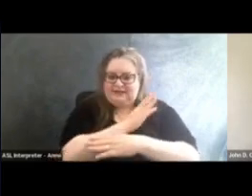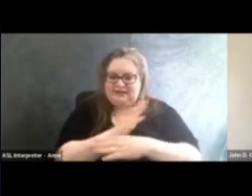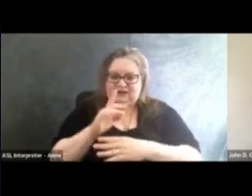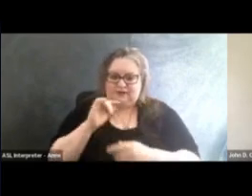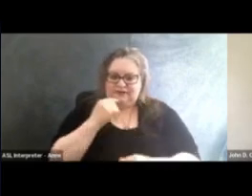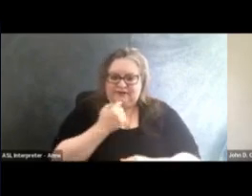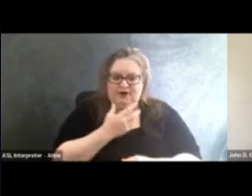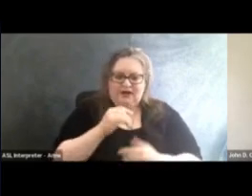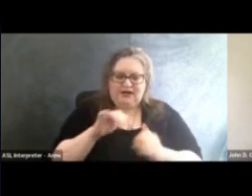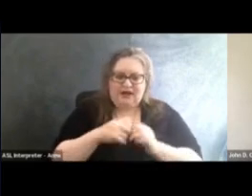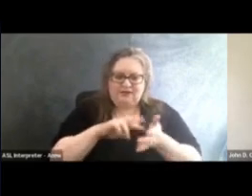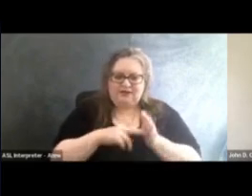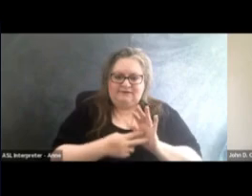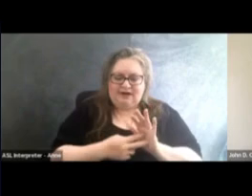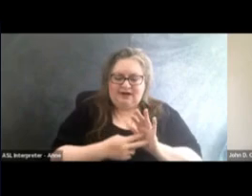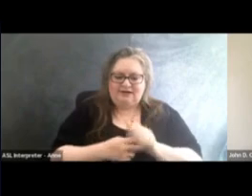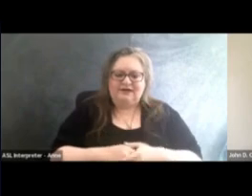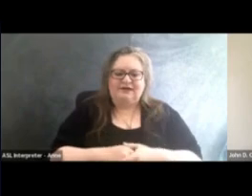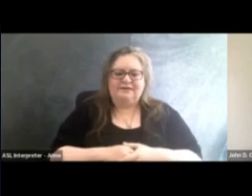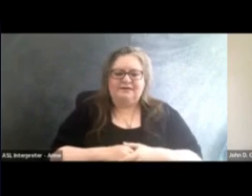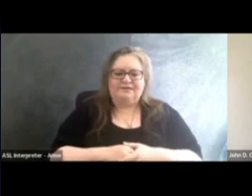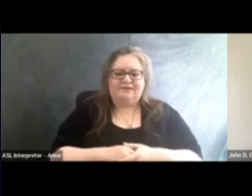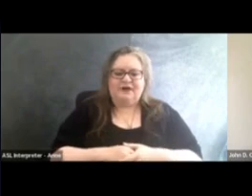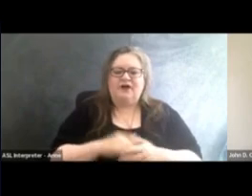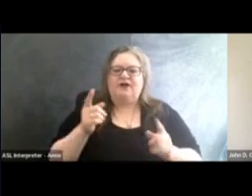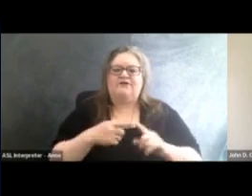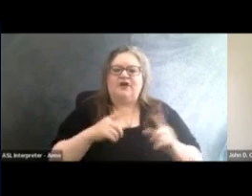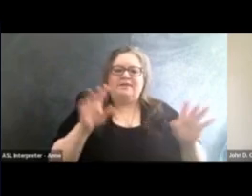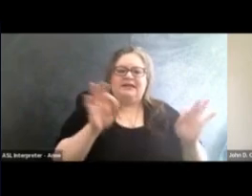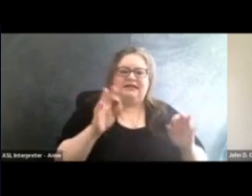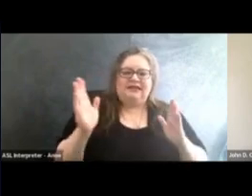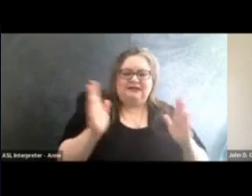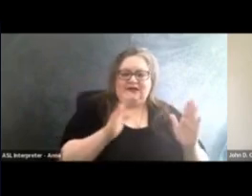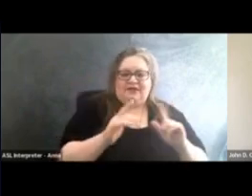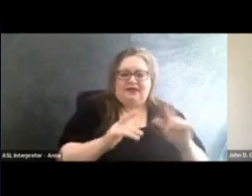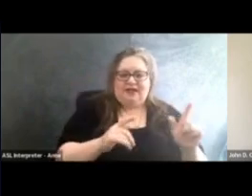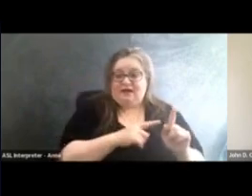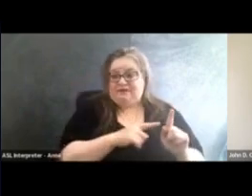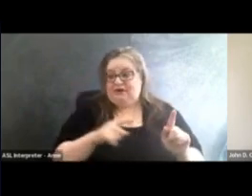how it's defined, if you go from least severe on the left, the most severe on the right, on the